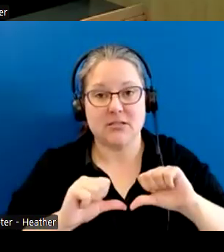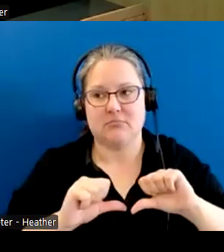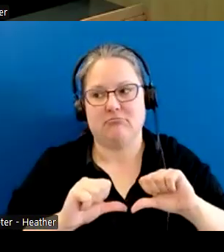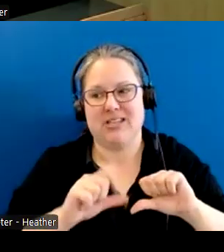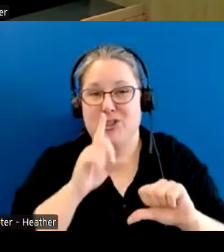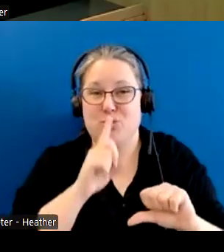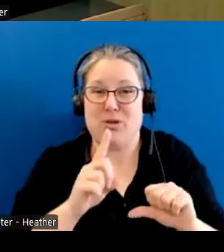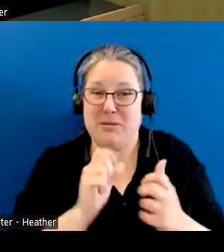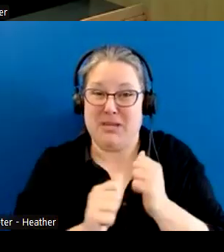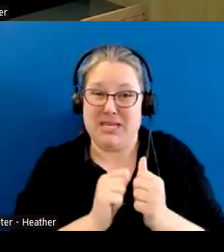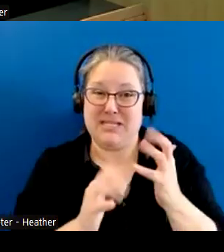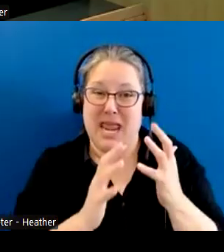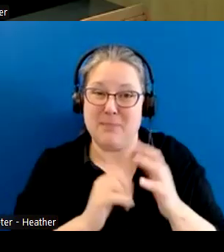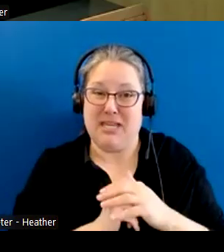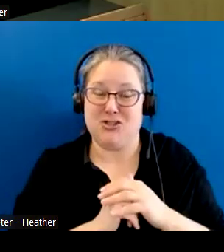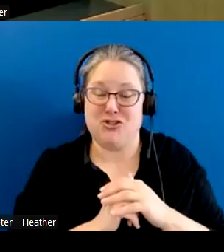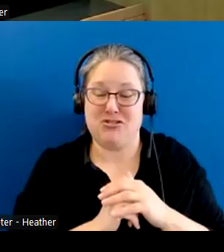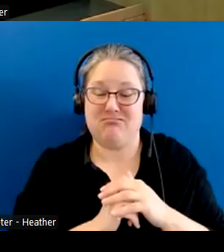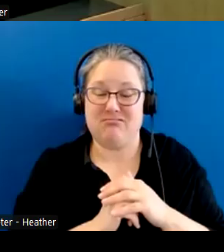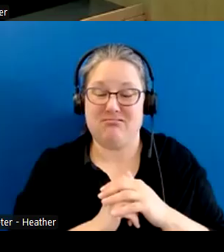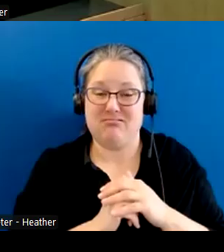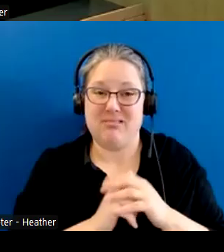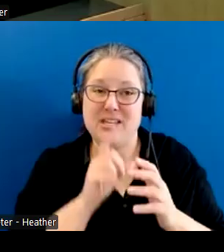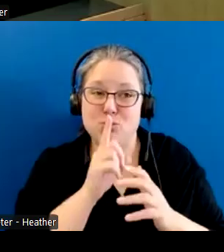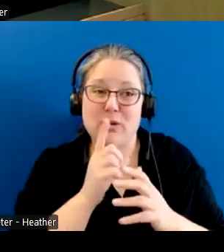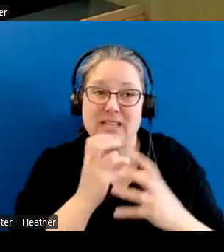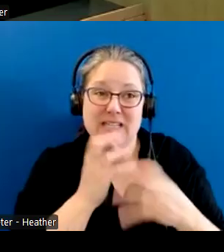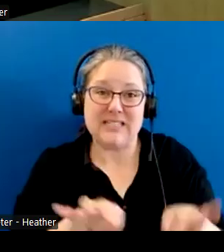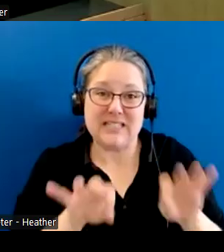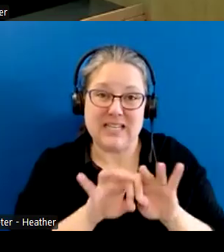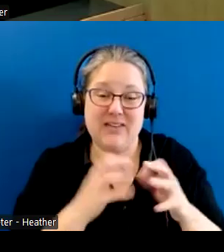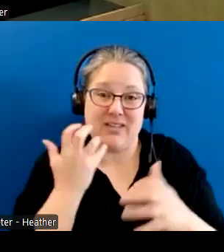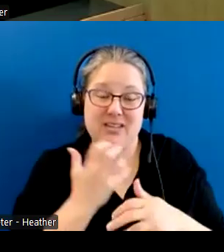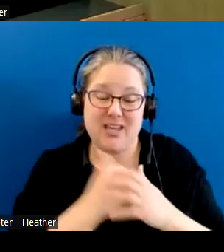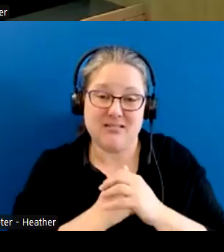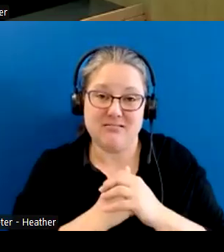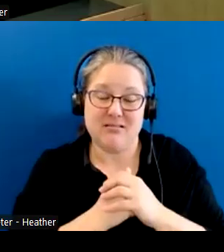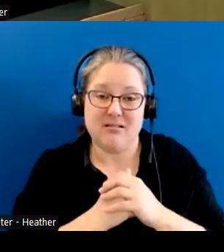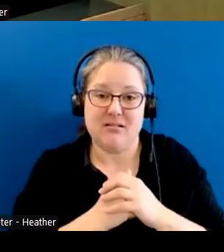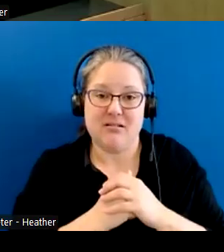um damaged in this pretty significant way? Um is there a way for the presidents of the